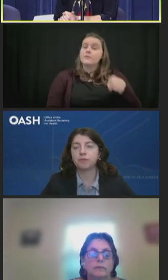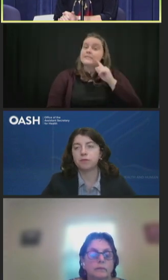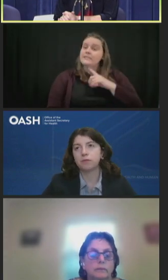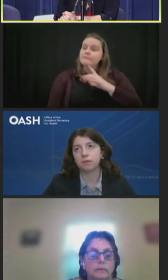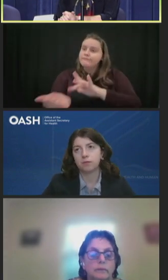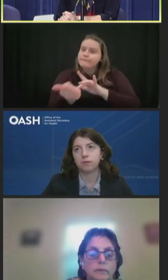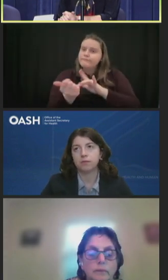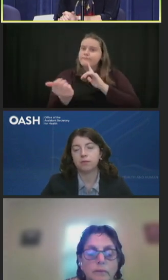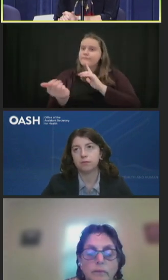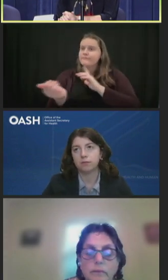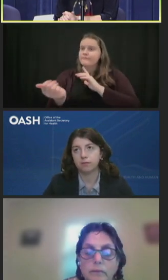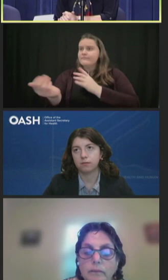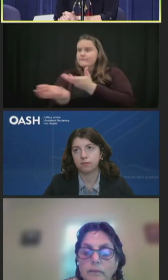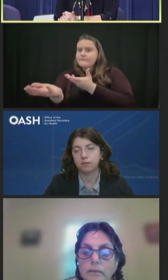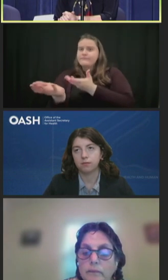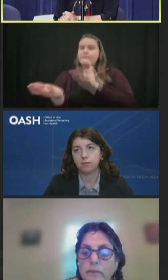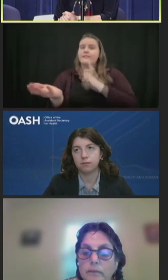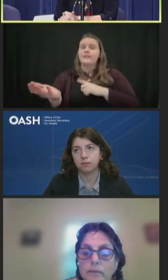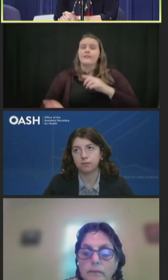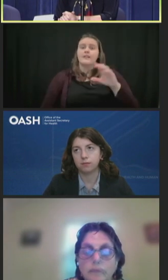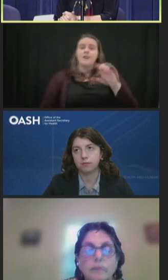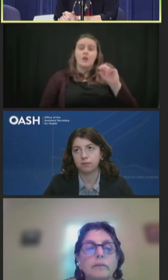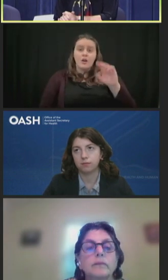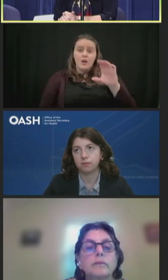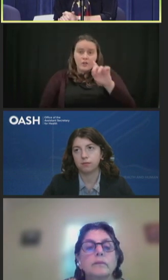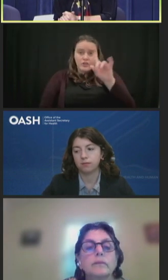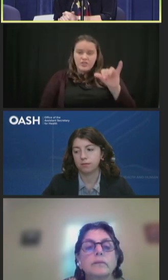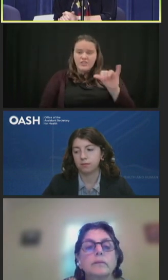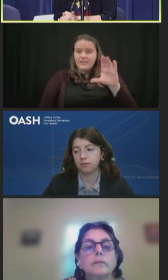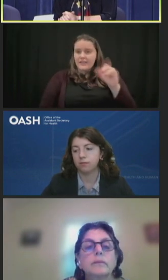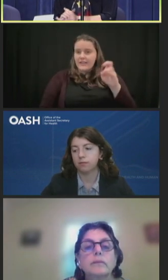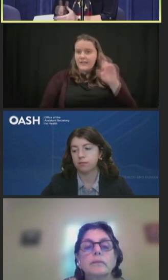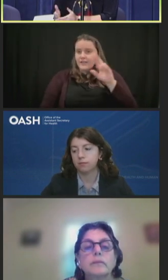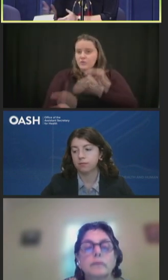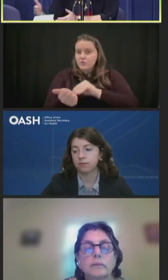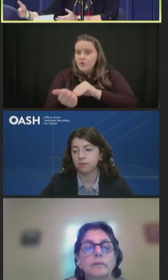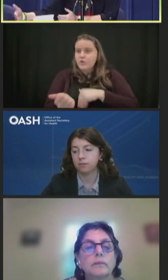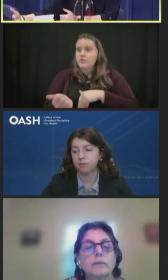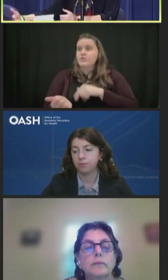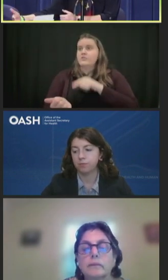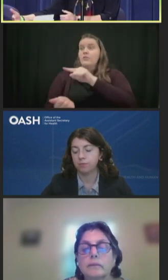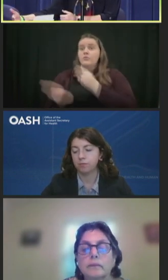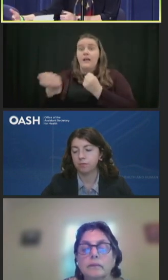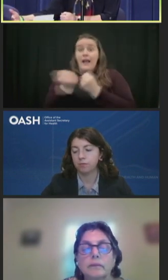who are cancer advocates, because they bring a different level of energy to this campaign.